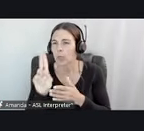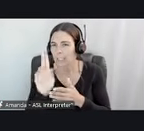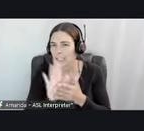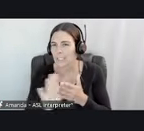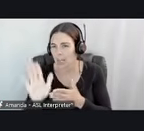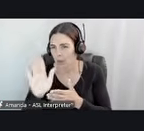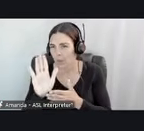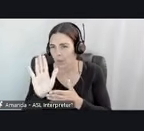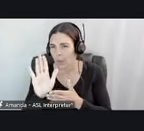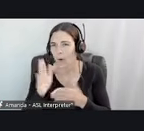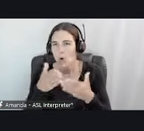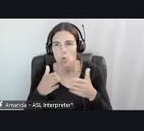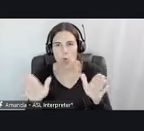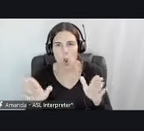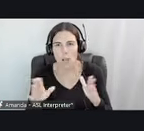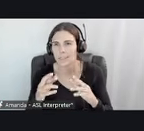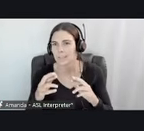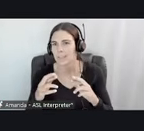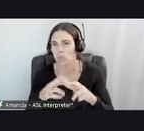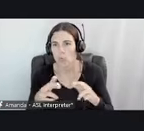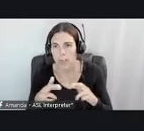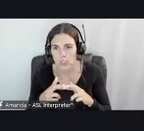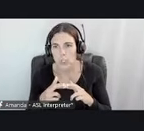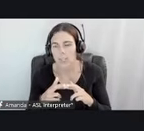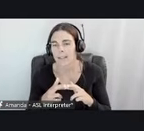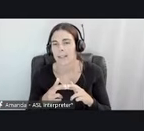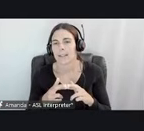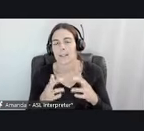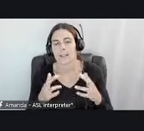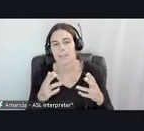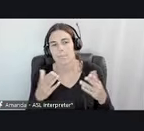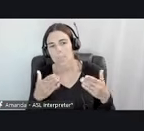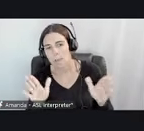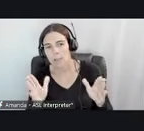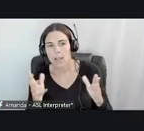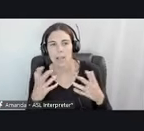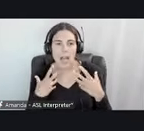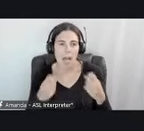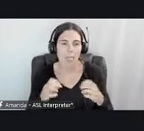They have a strong presence already with workforce public health and evaluation. Um and that learning